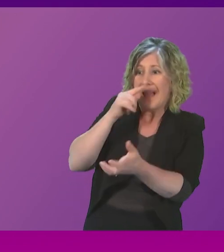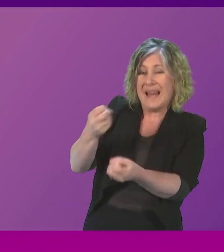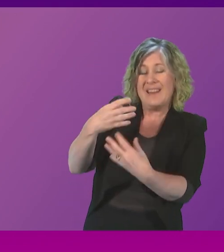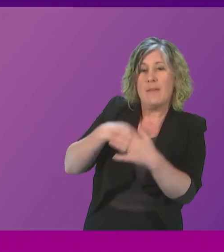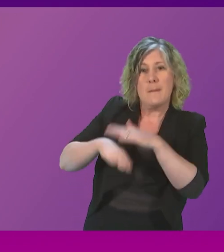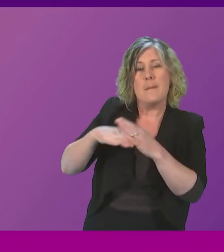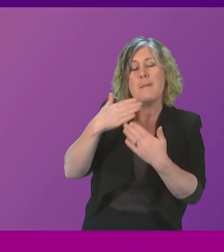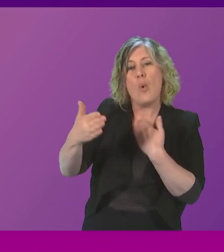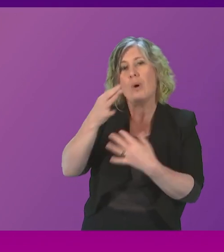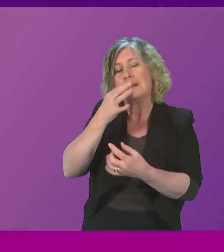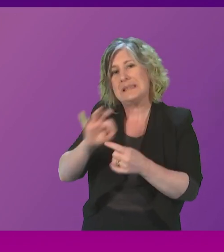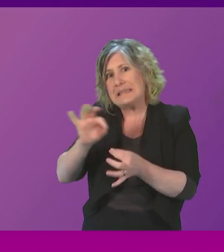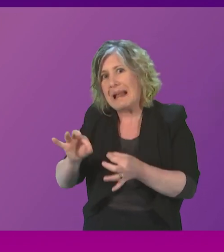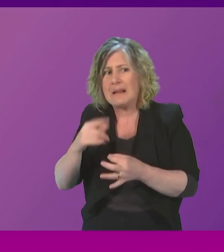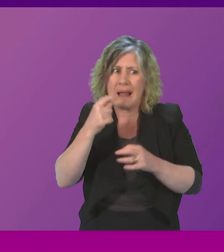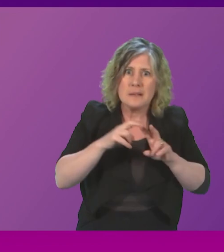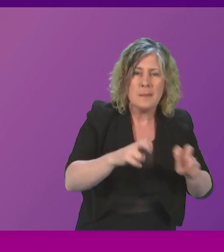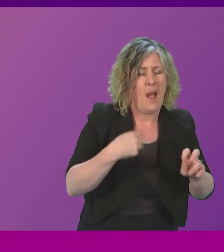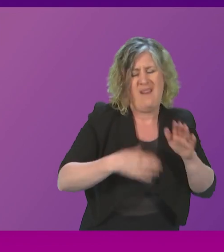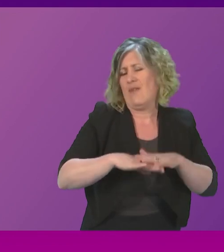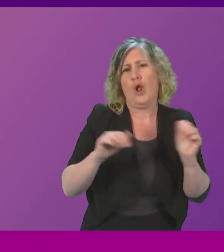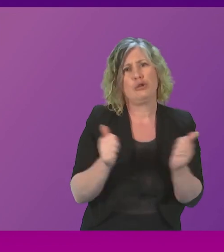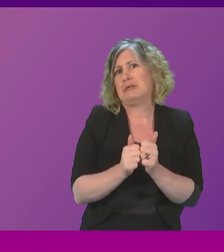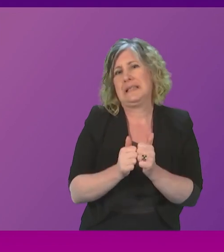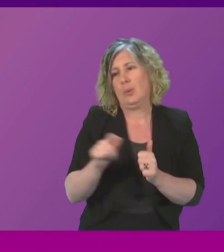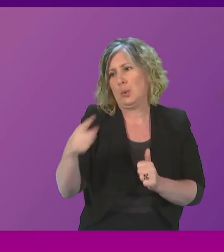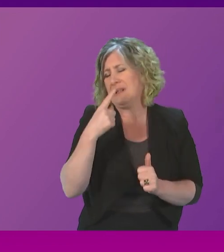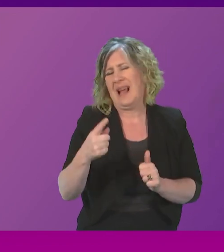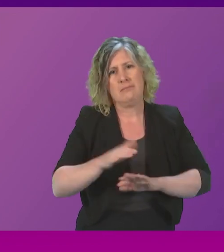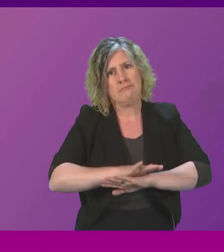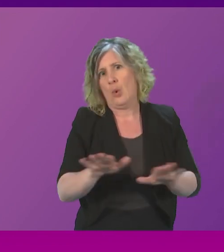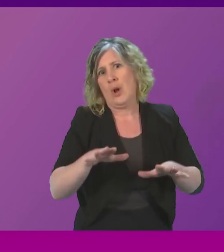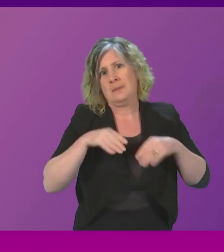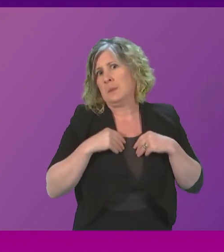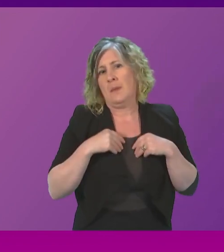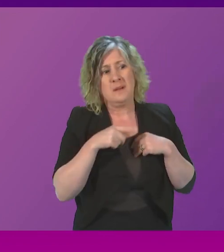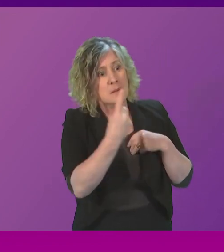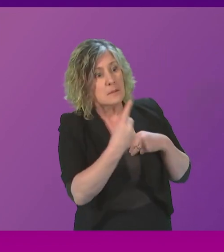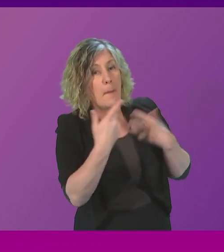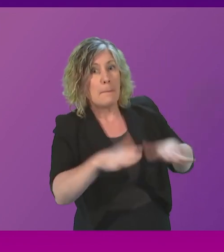However, I absolutely share her sentiment that anybody who has been a victim of sexual